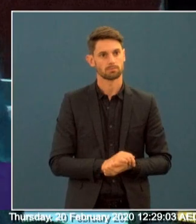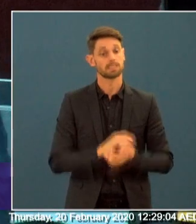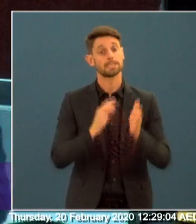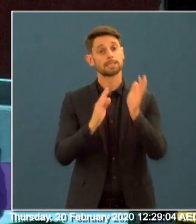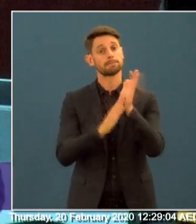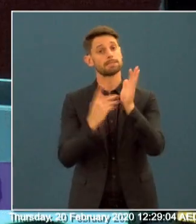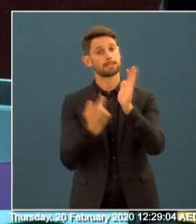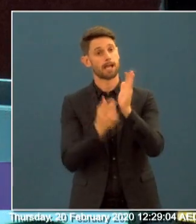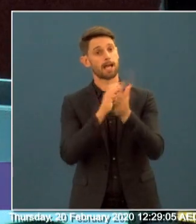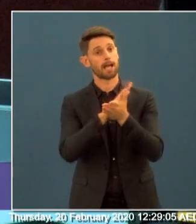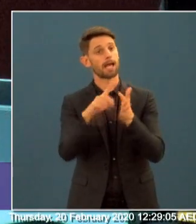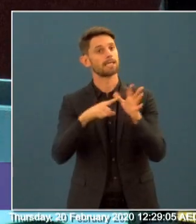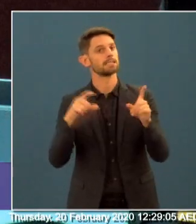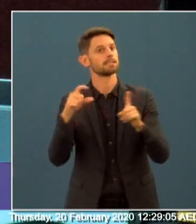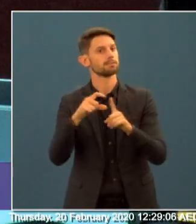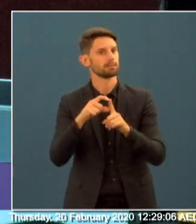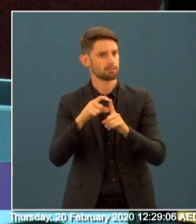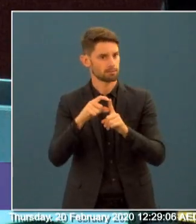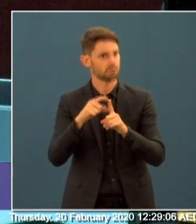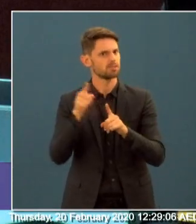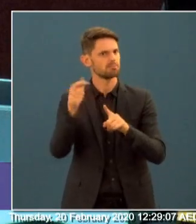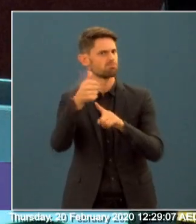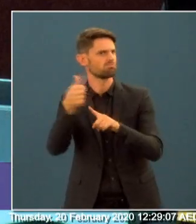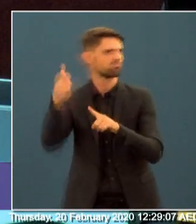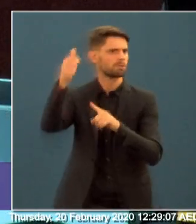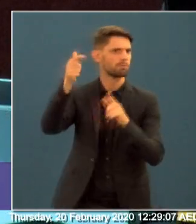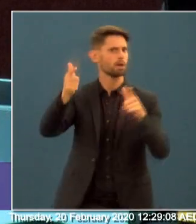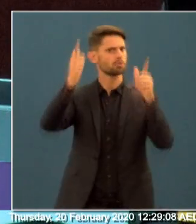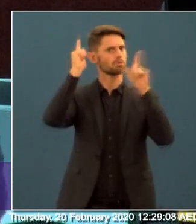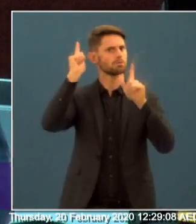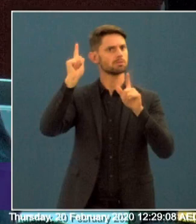from the Quality and Safeguards Commission. He's the Commissioner.